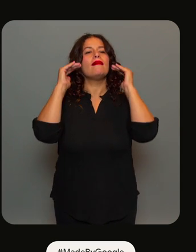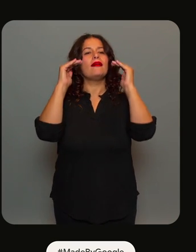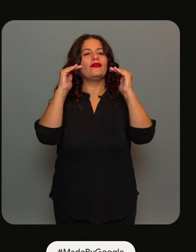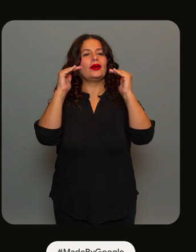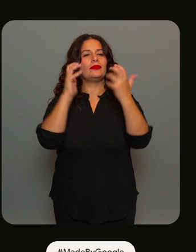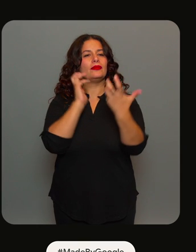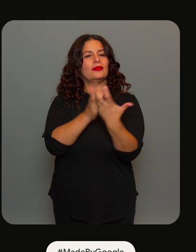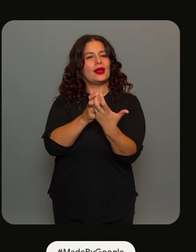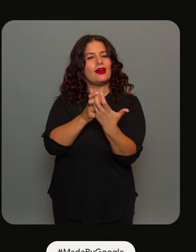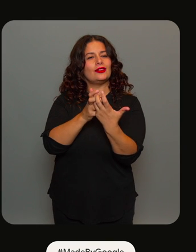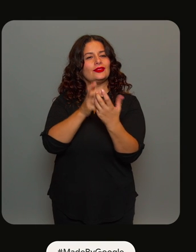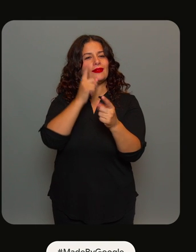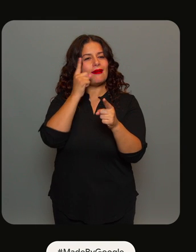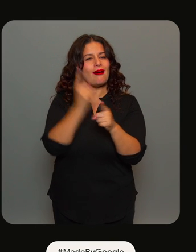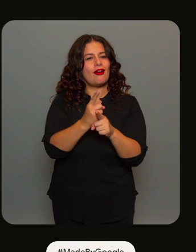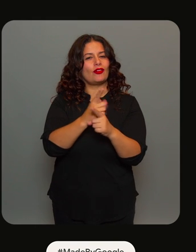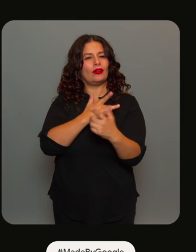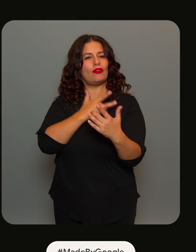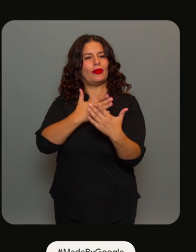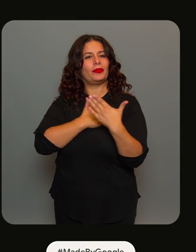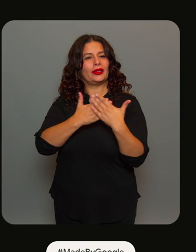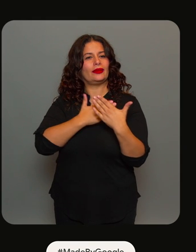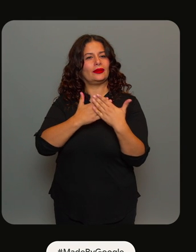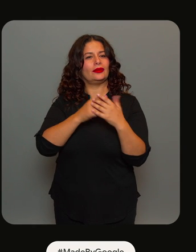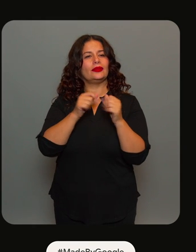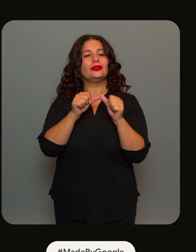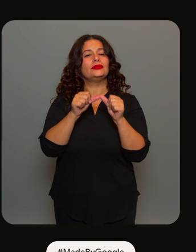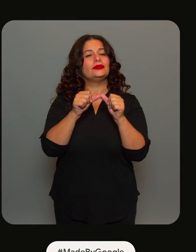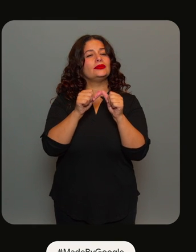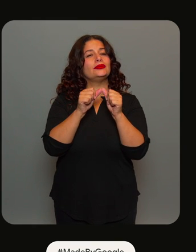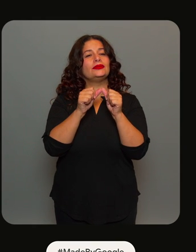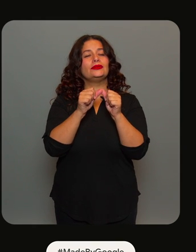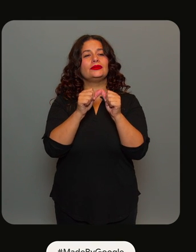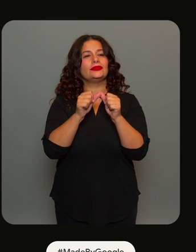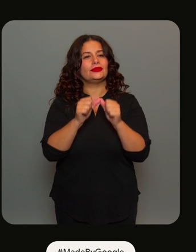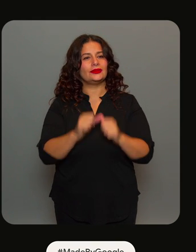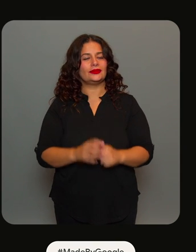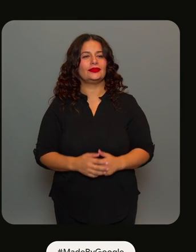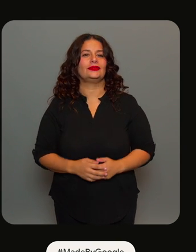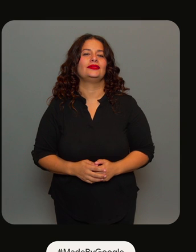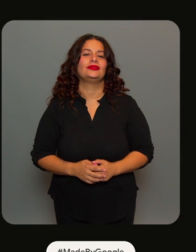an accurate measurement of your heart rate continuously at once per second.